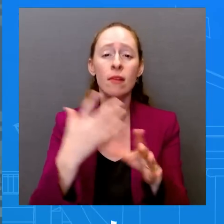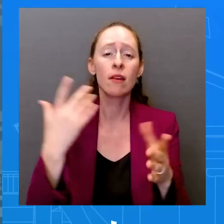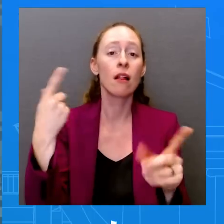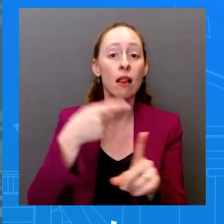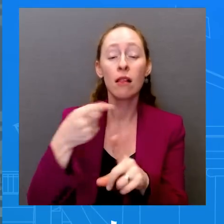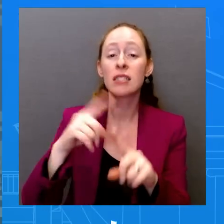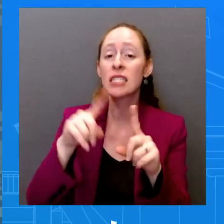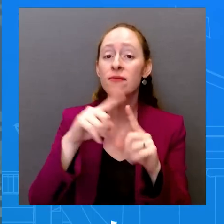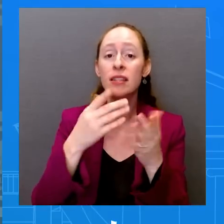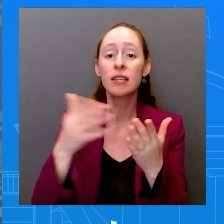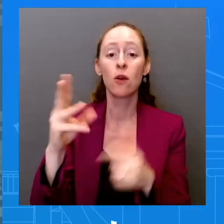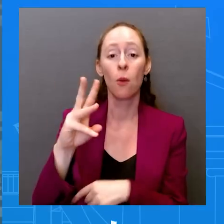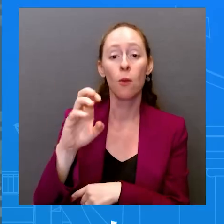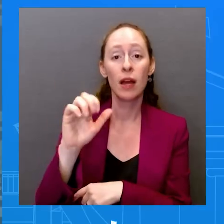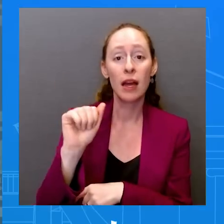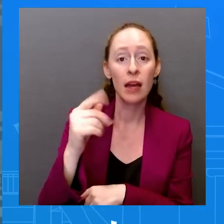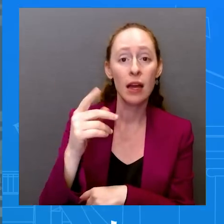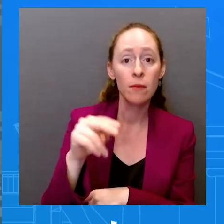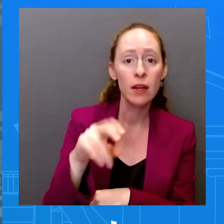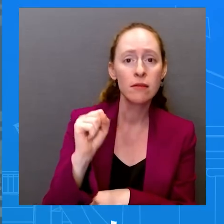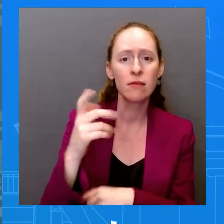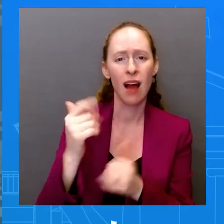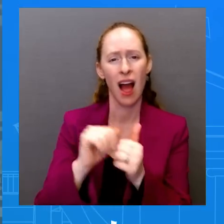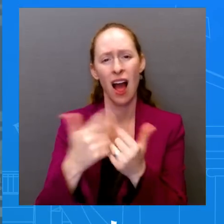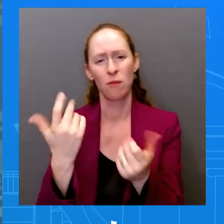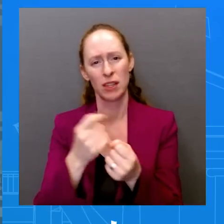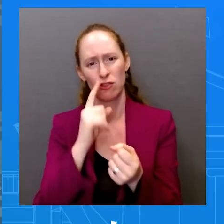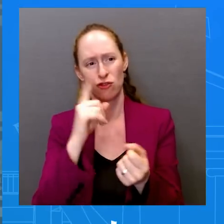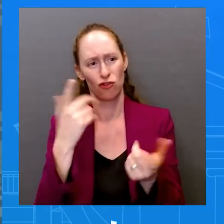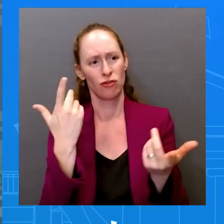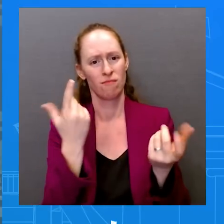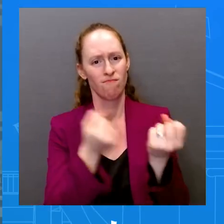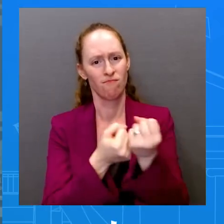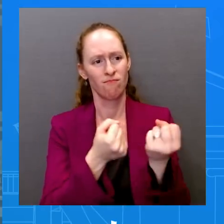They committed to continued close consultation on this issue.